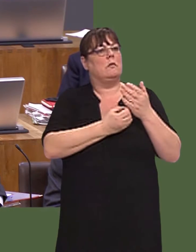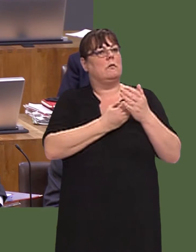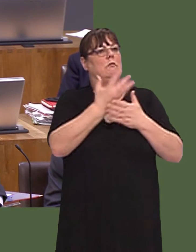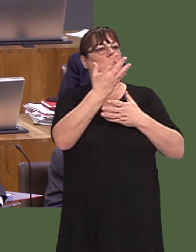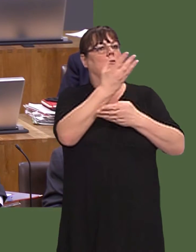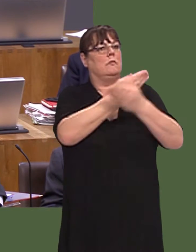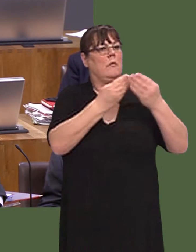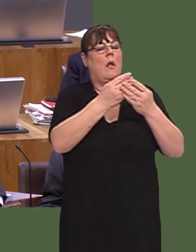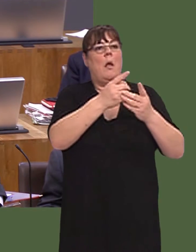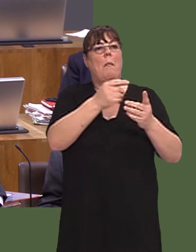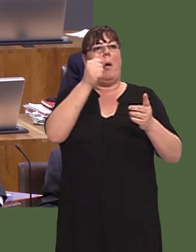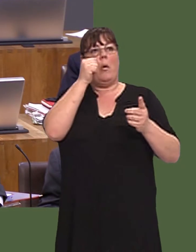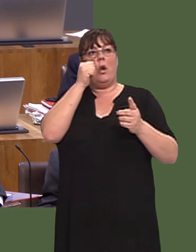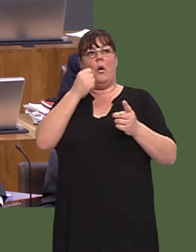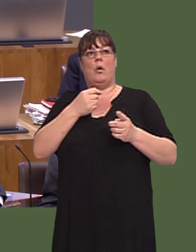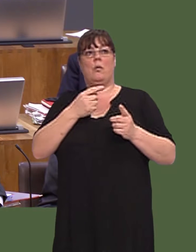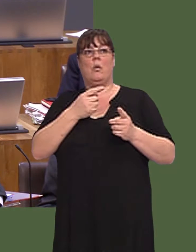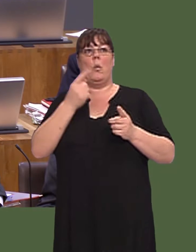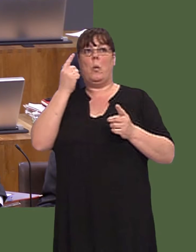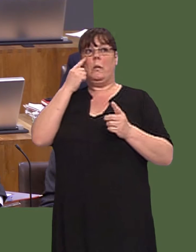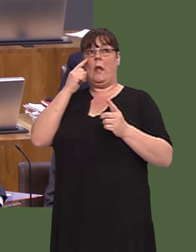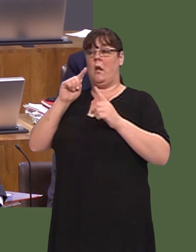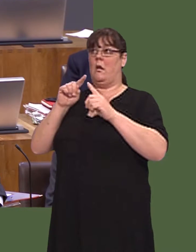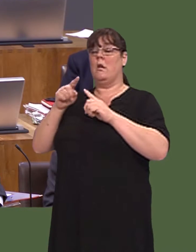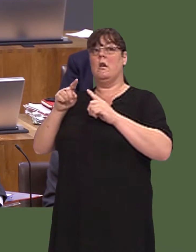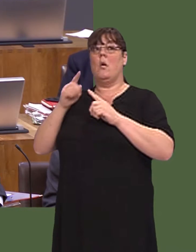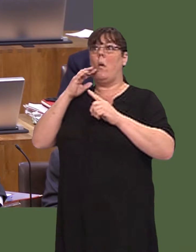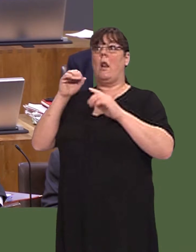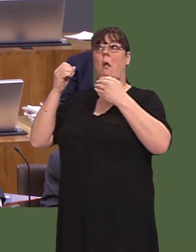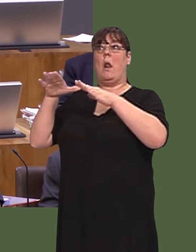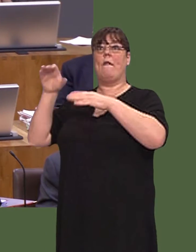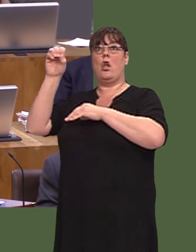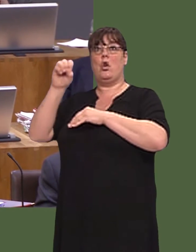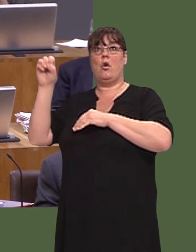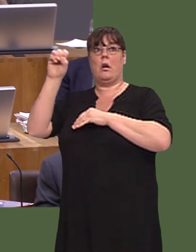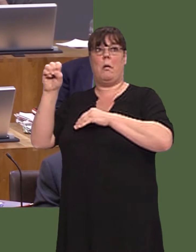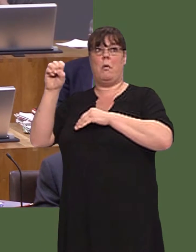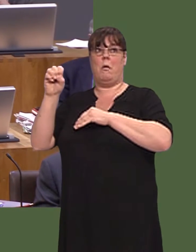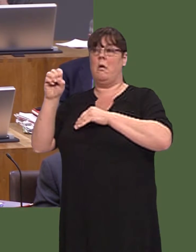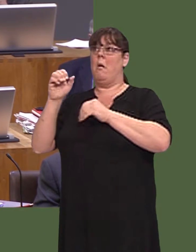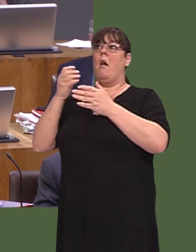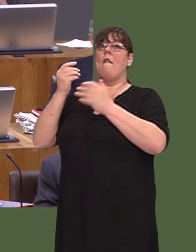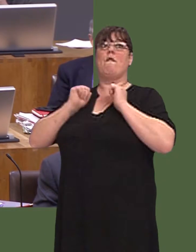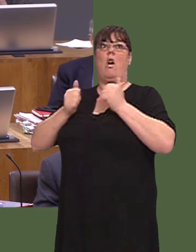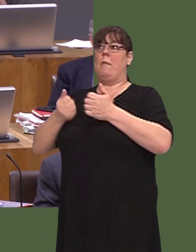Beyond 2020, we will see £260 million disappear, at this moment in time, from the Welsh economy as farming subsidies go.